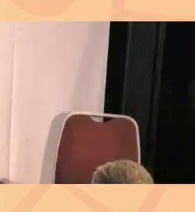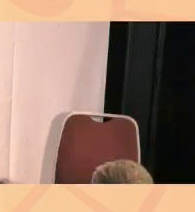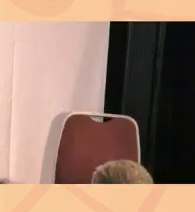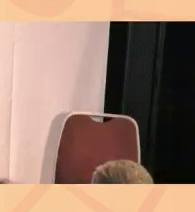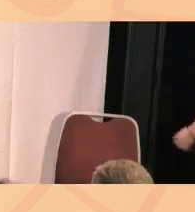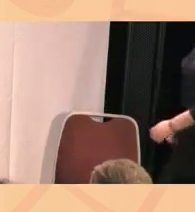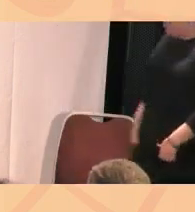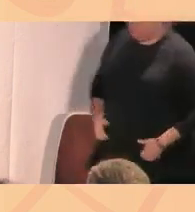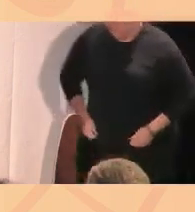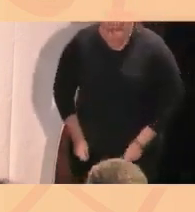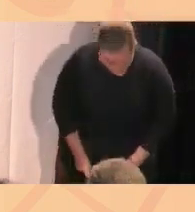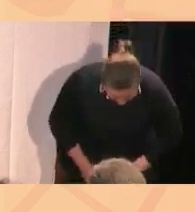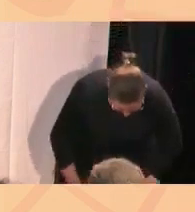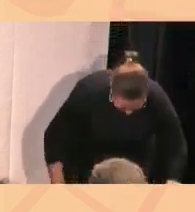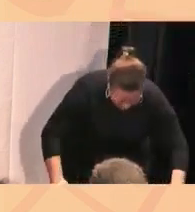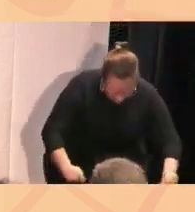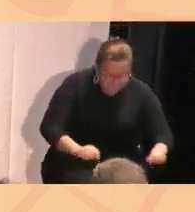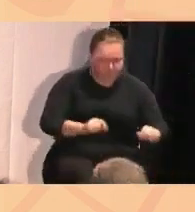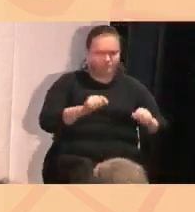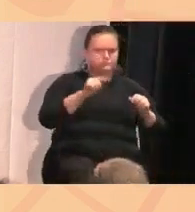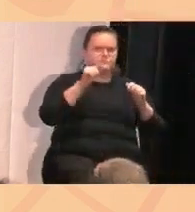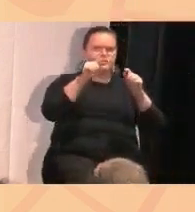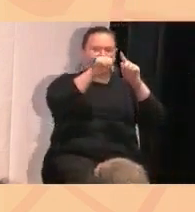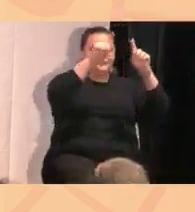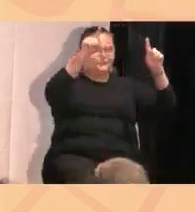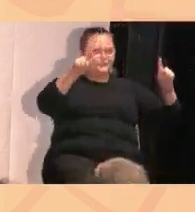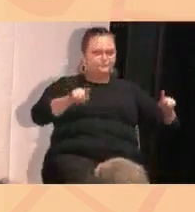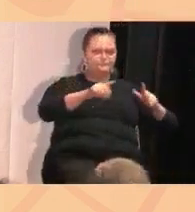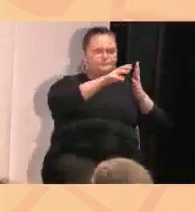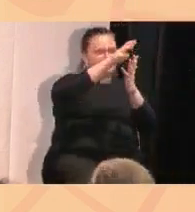really, and survival has to be said.